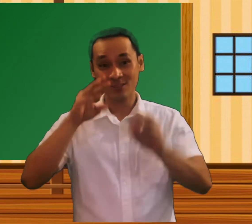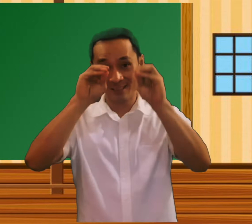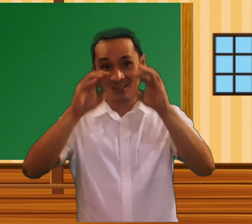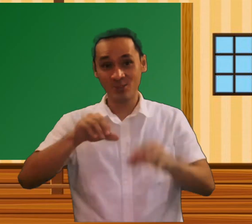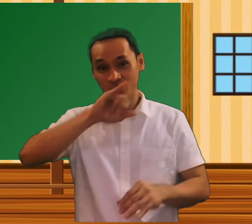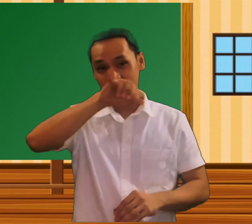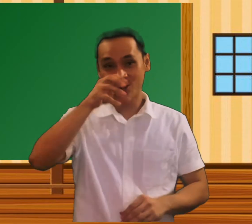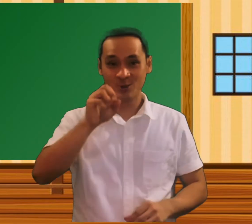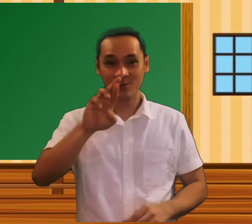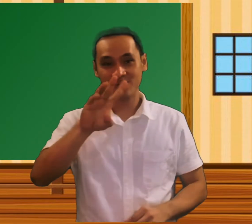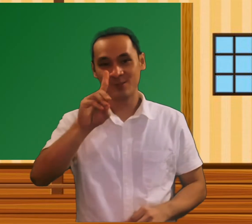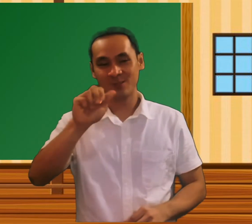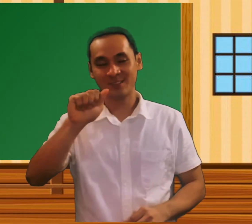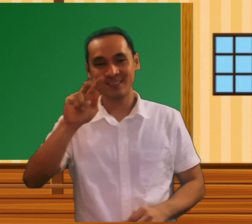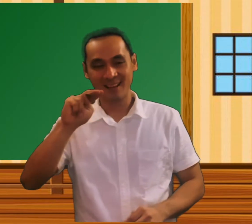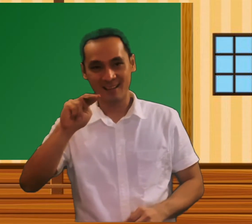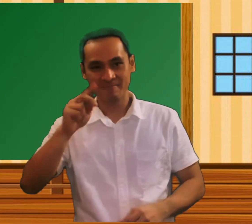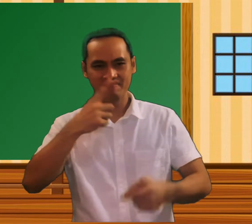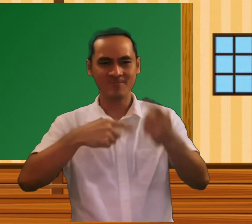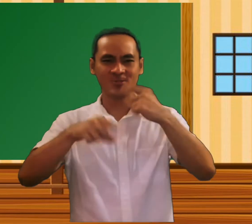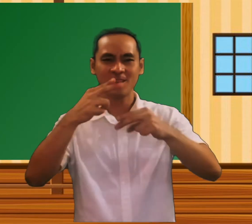i am teacher jordan and this is my sign name